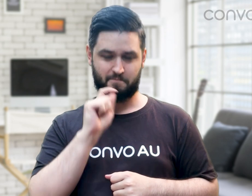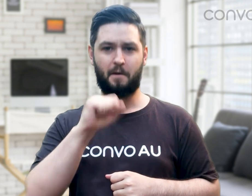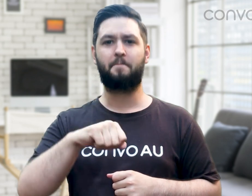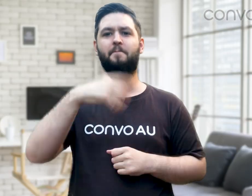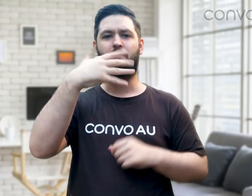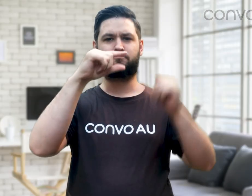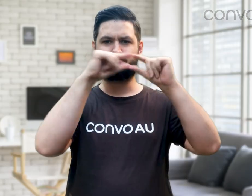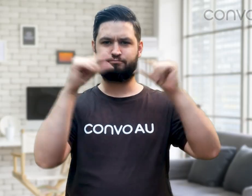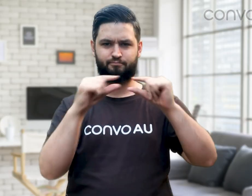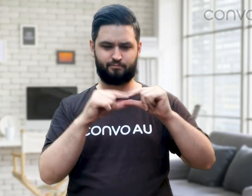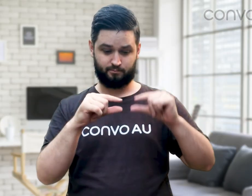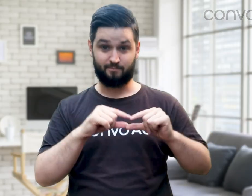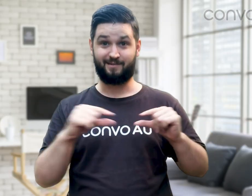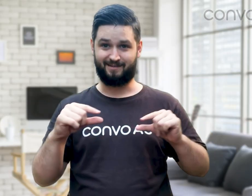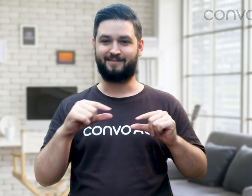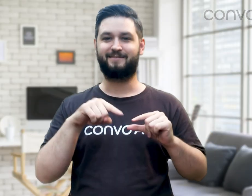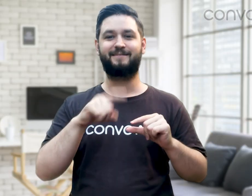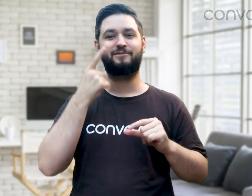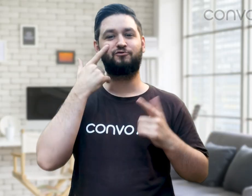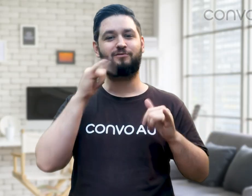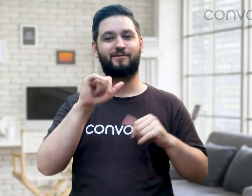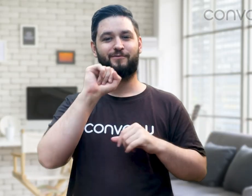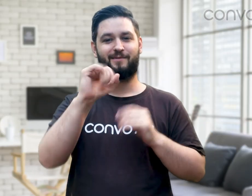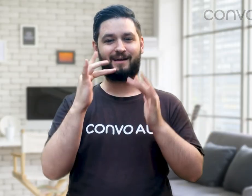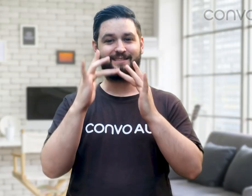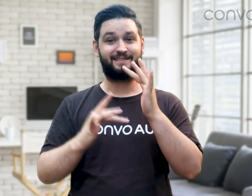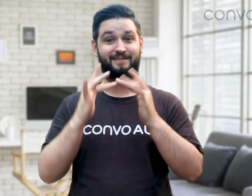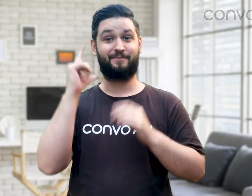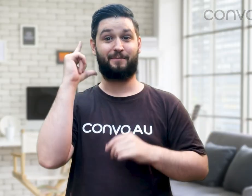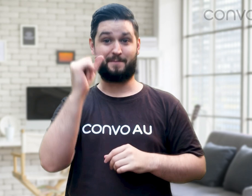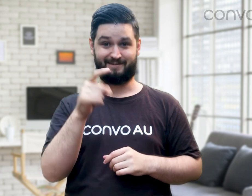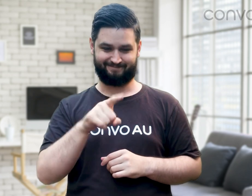At the bottom of the page, you can tap the “Check your internet speed” button,